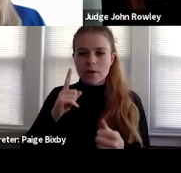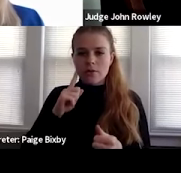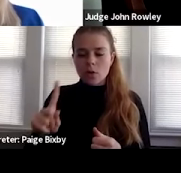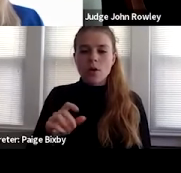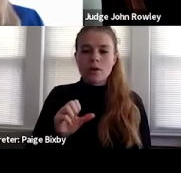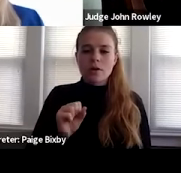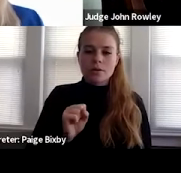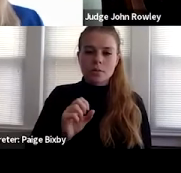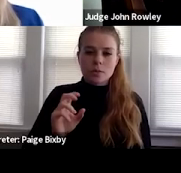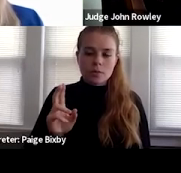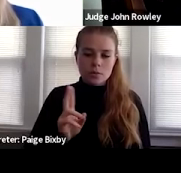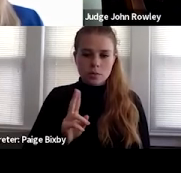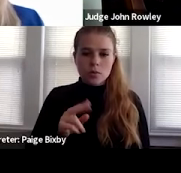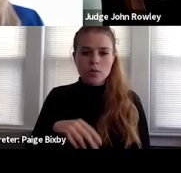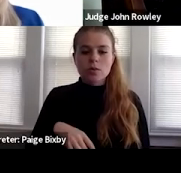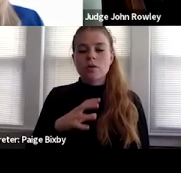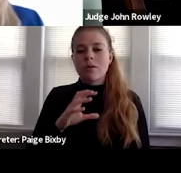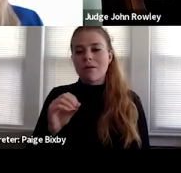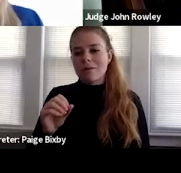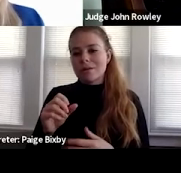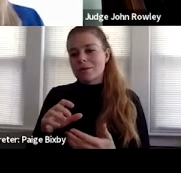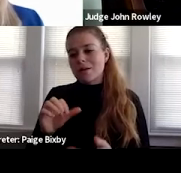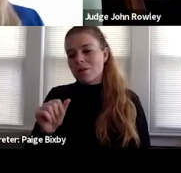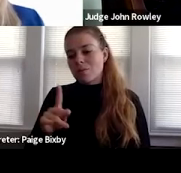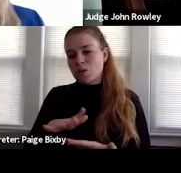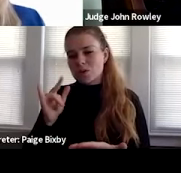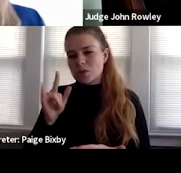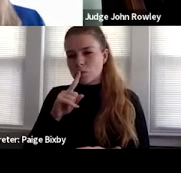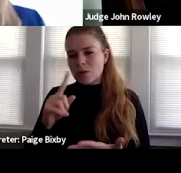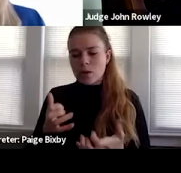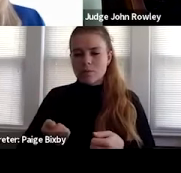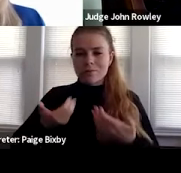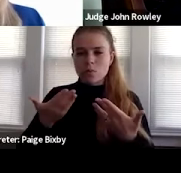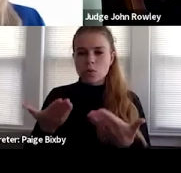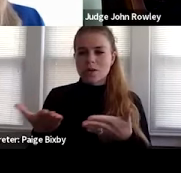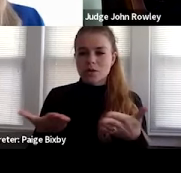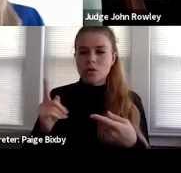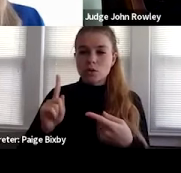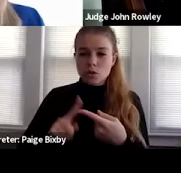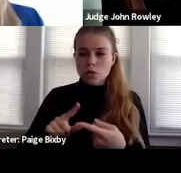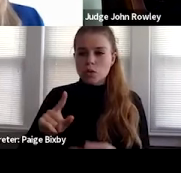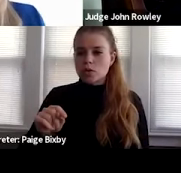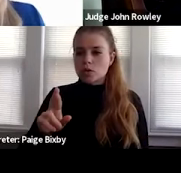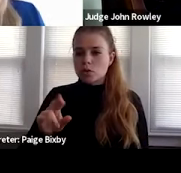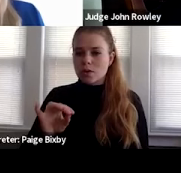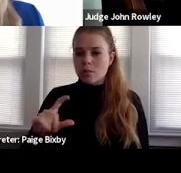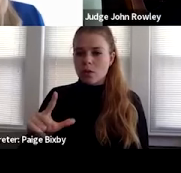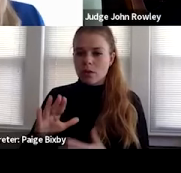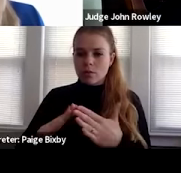because we really want to bring the services to our tribal communities that help in their wellness